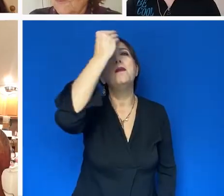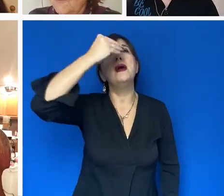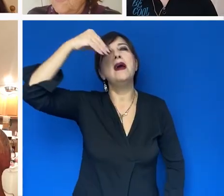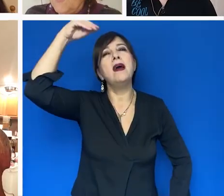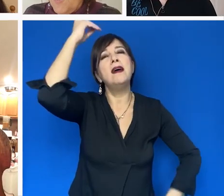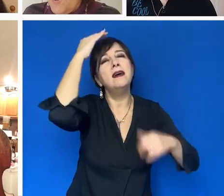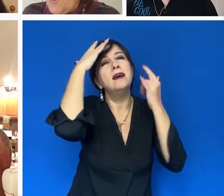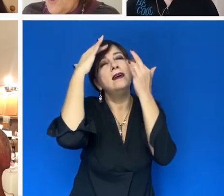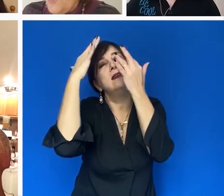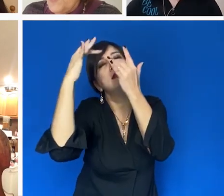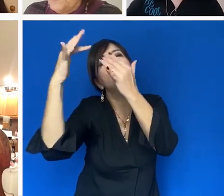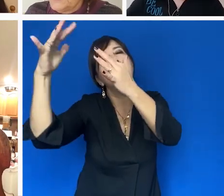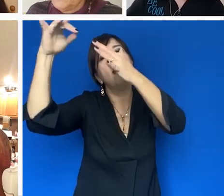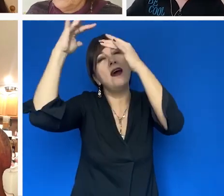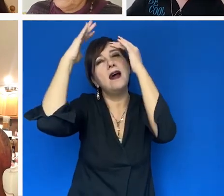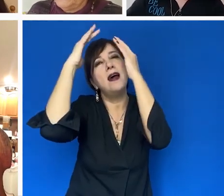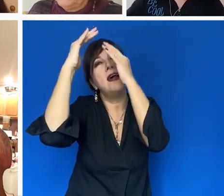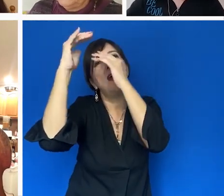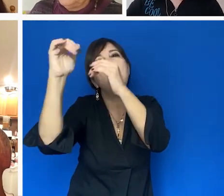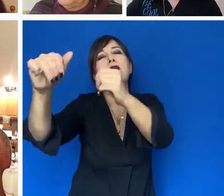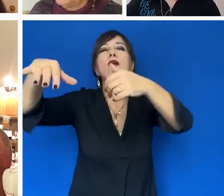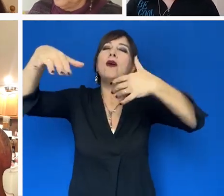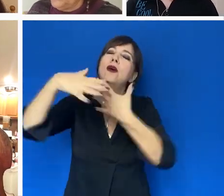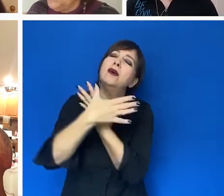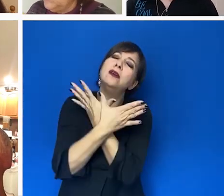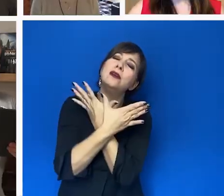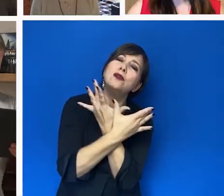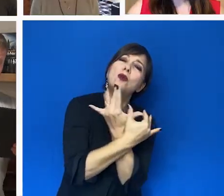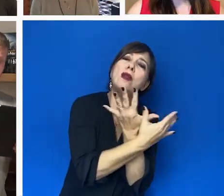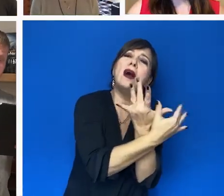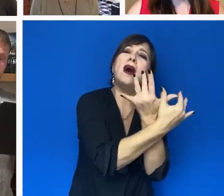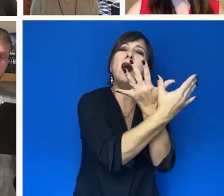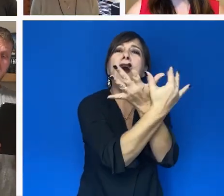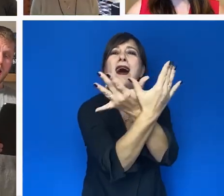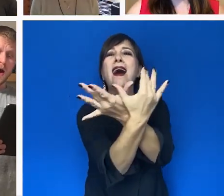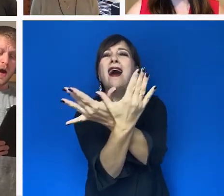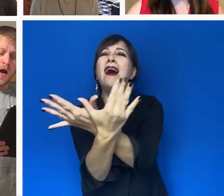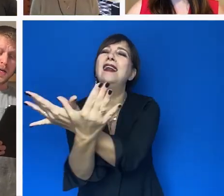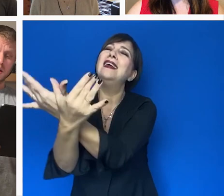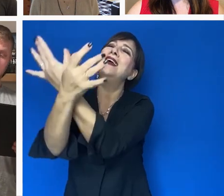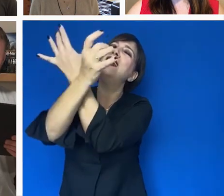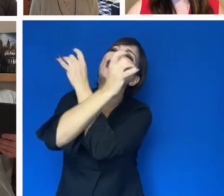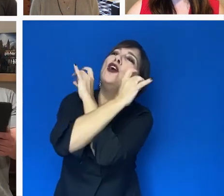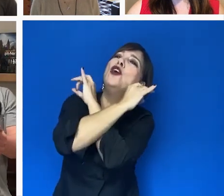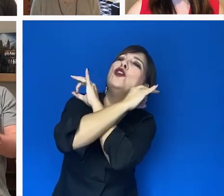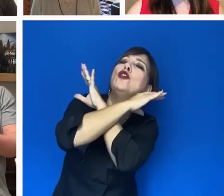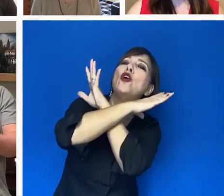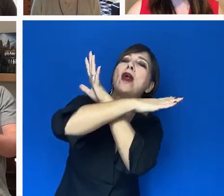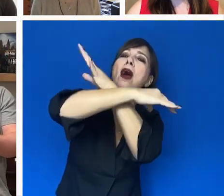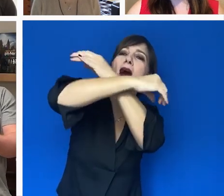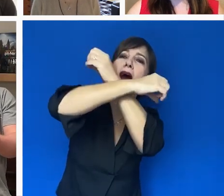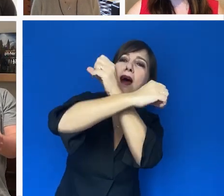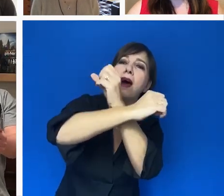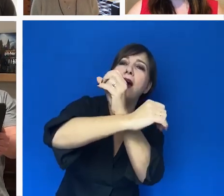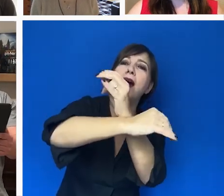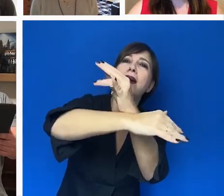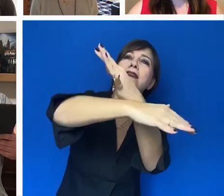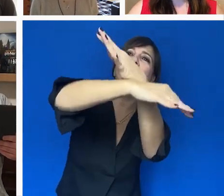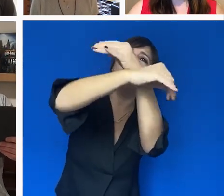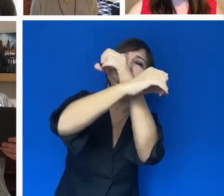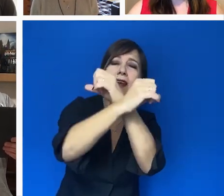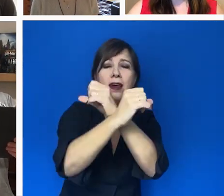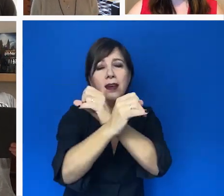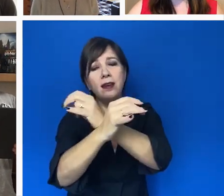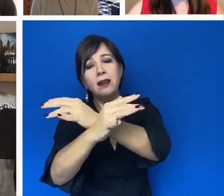Go, thought, on the golden wings,